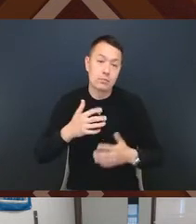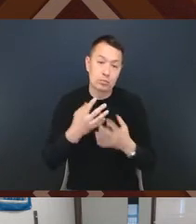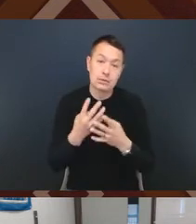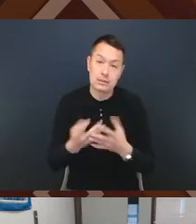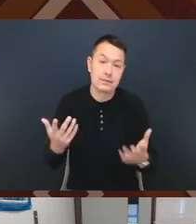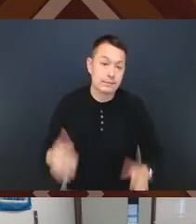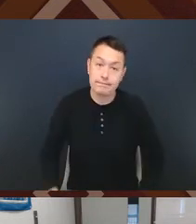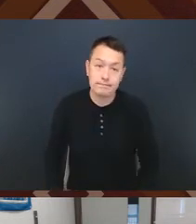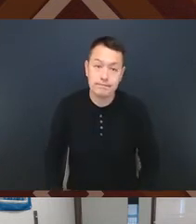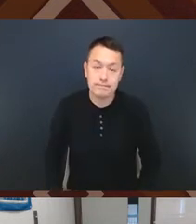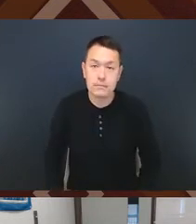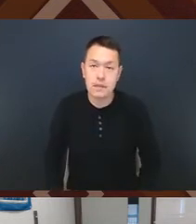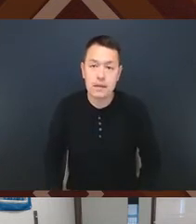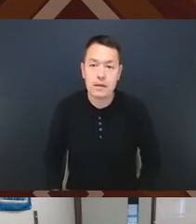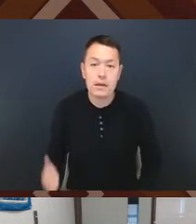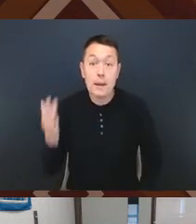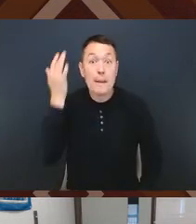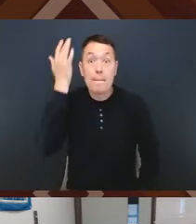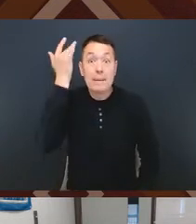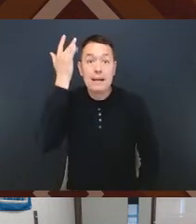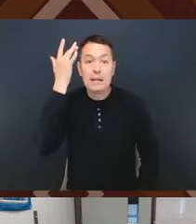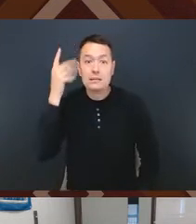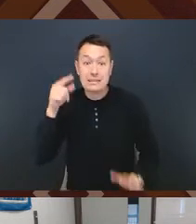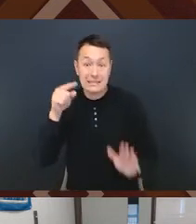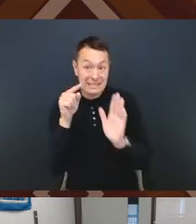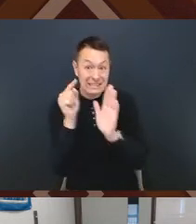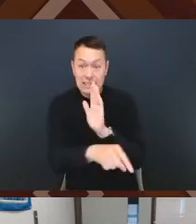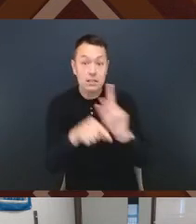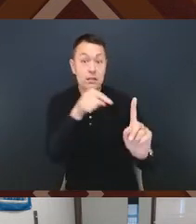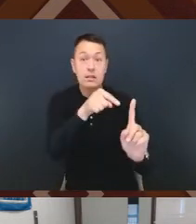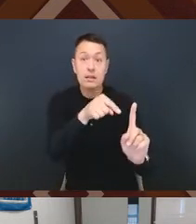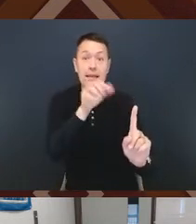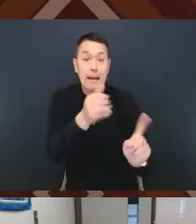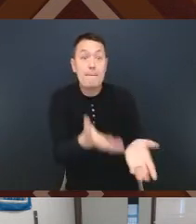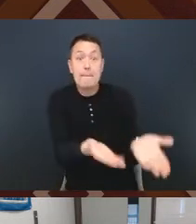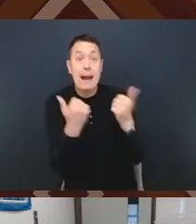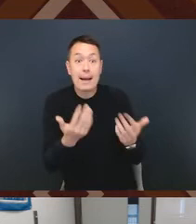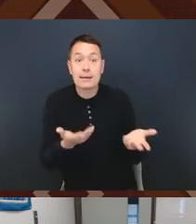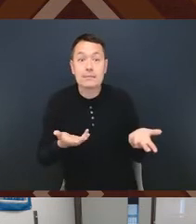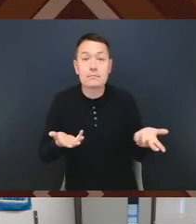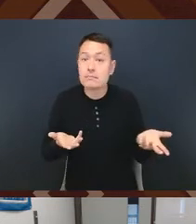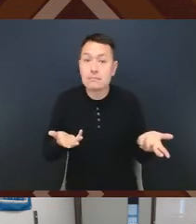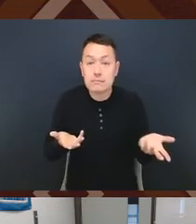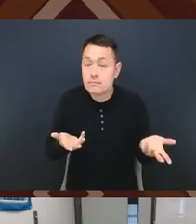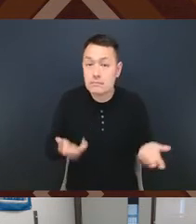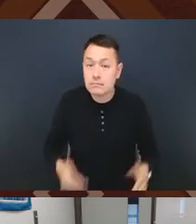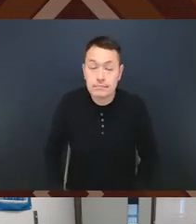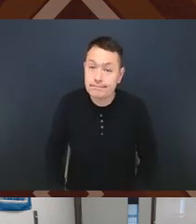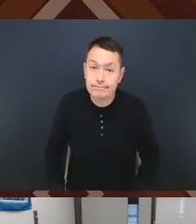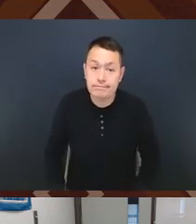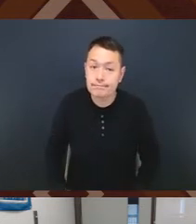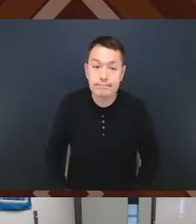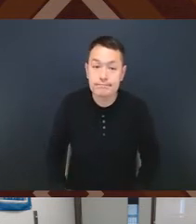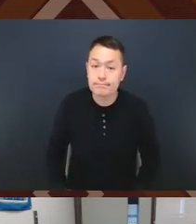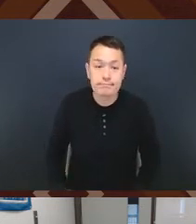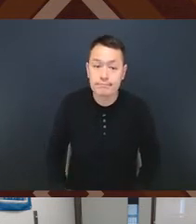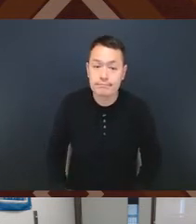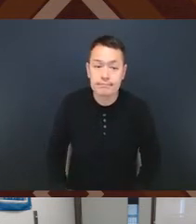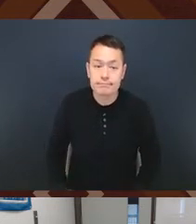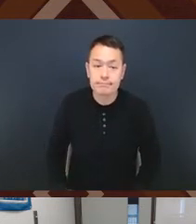the person killed will never come back. And there's a big difference